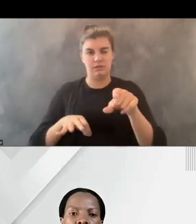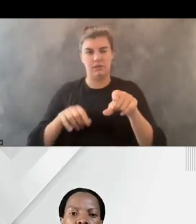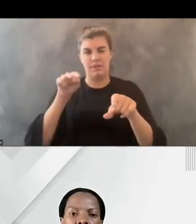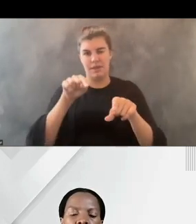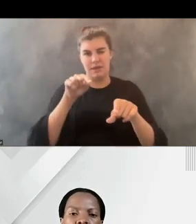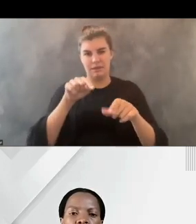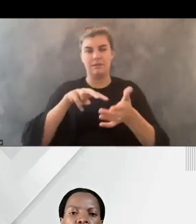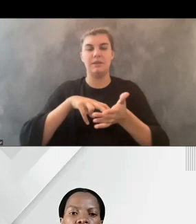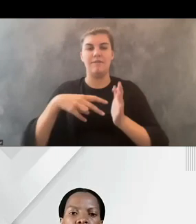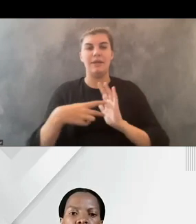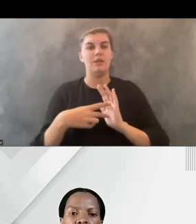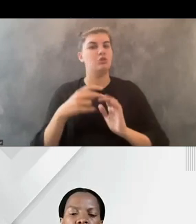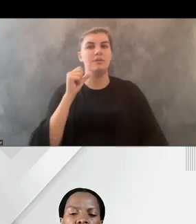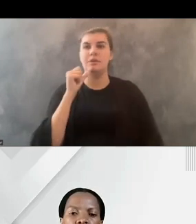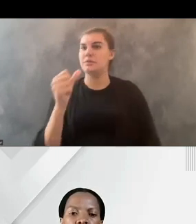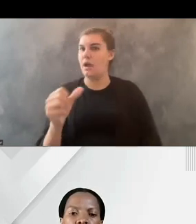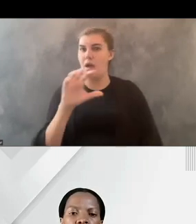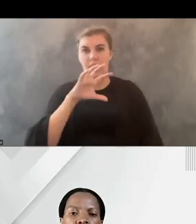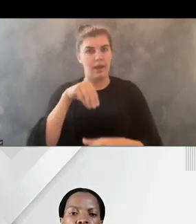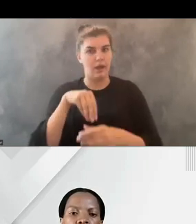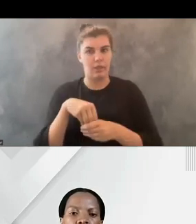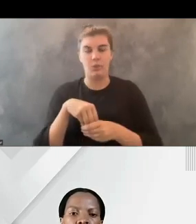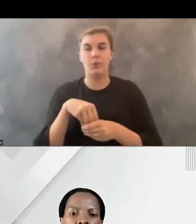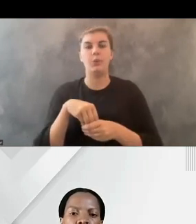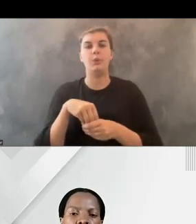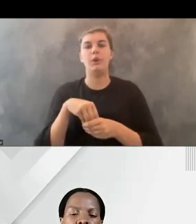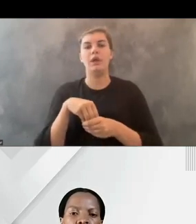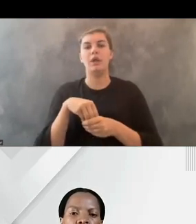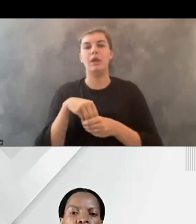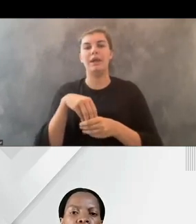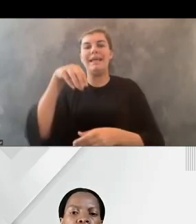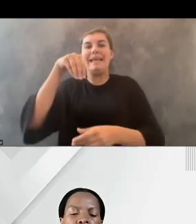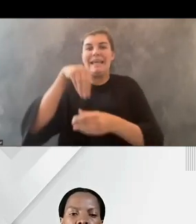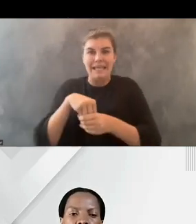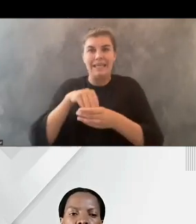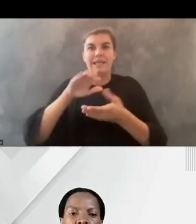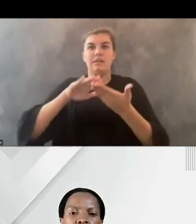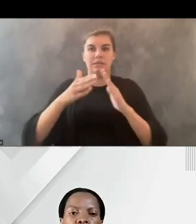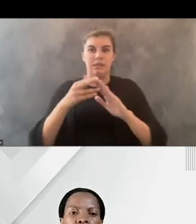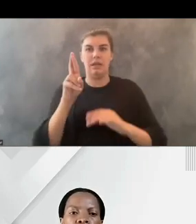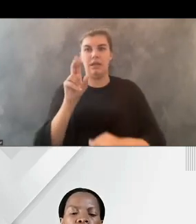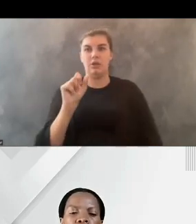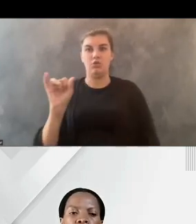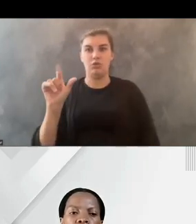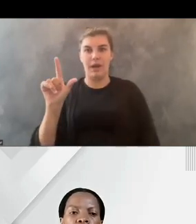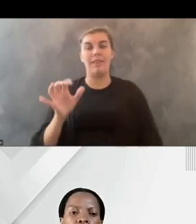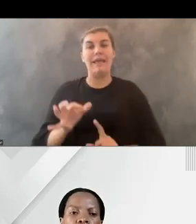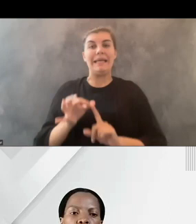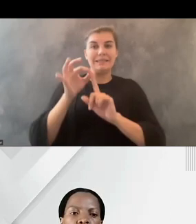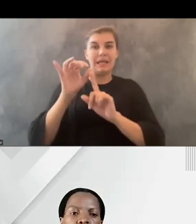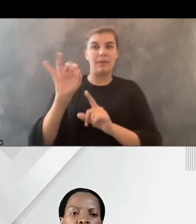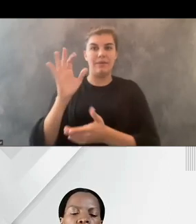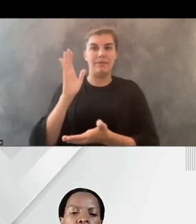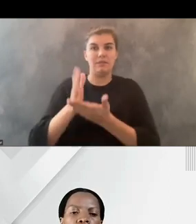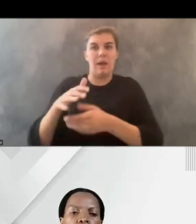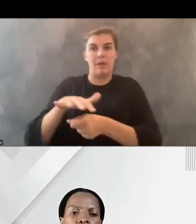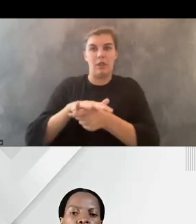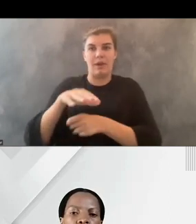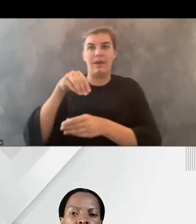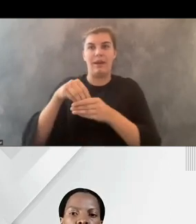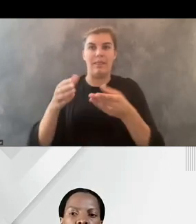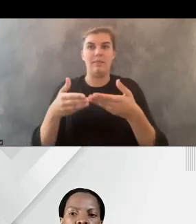definition does not include inter-city rail, except where a stop is located in the public right-of-way.